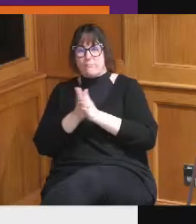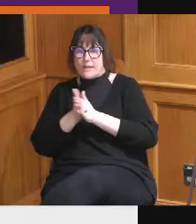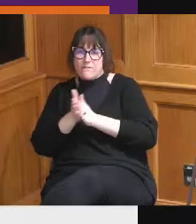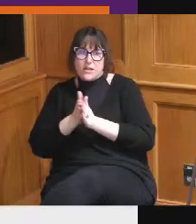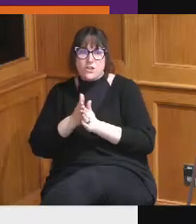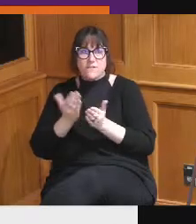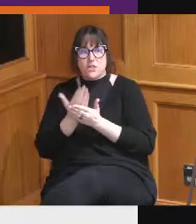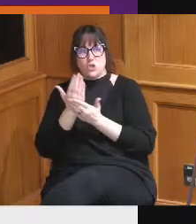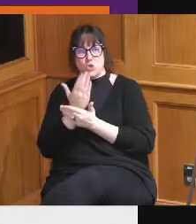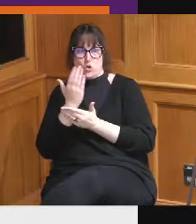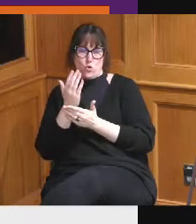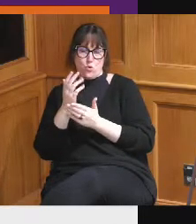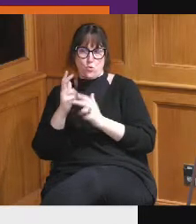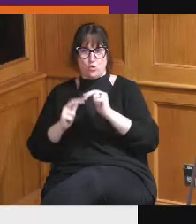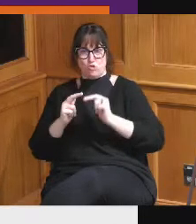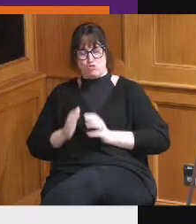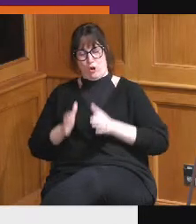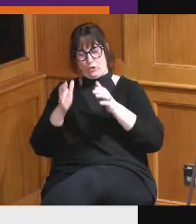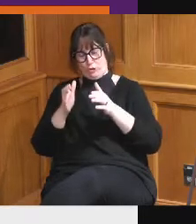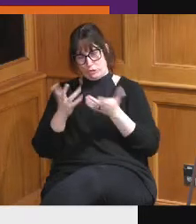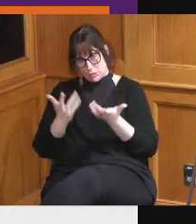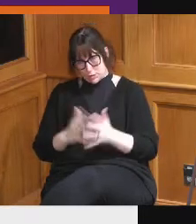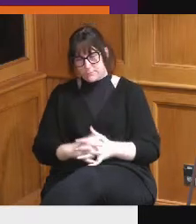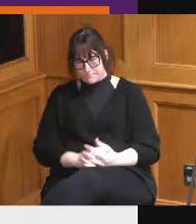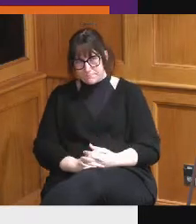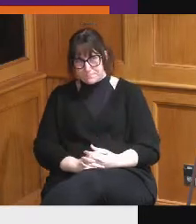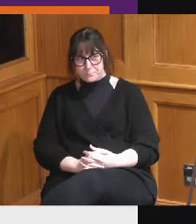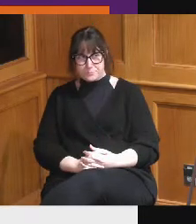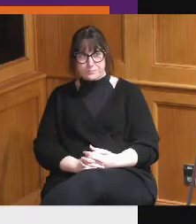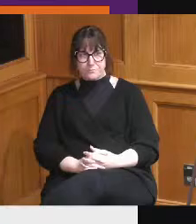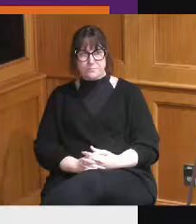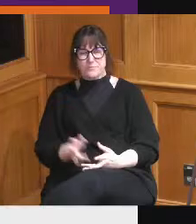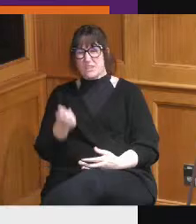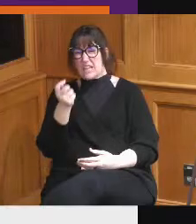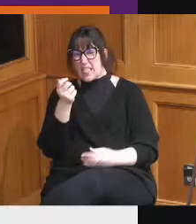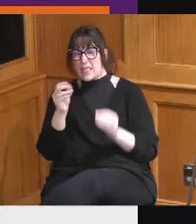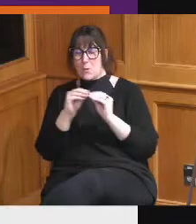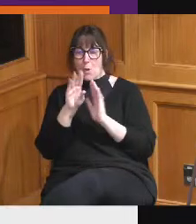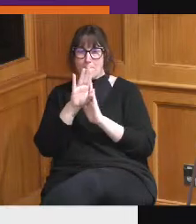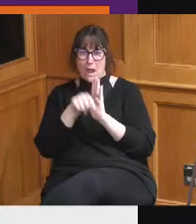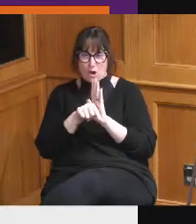products this is a little bit of background that I think is just really important on what the world